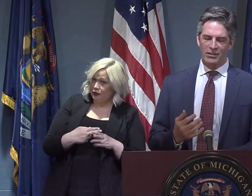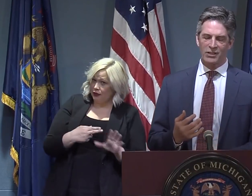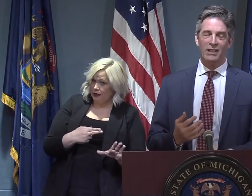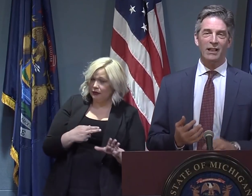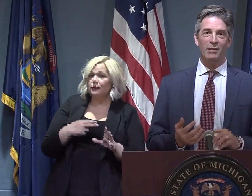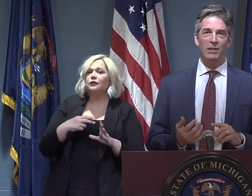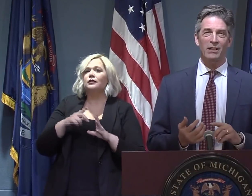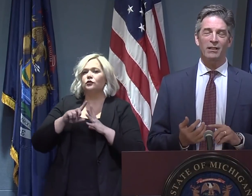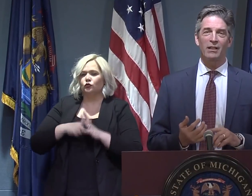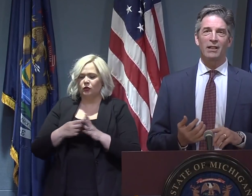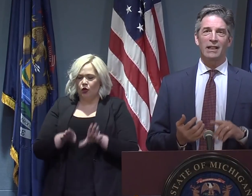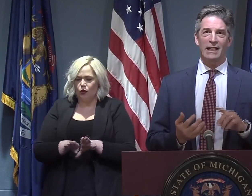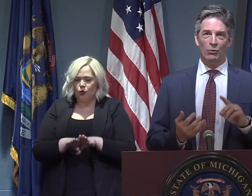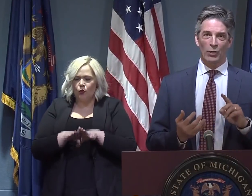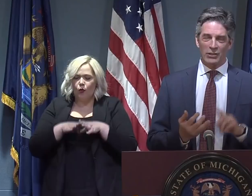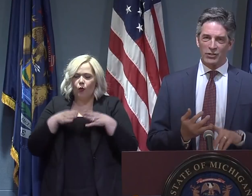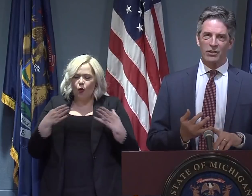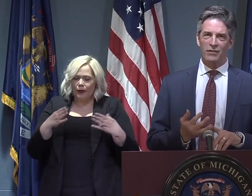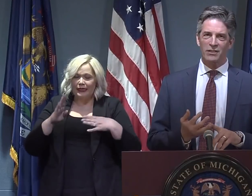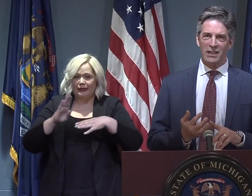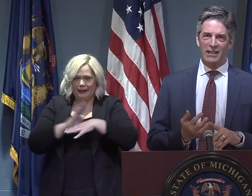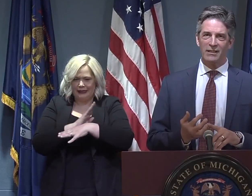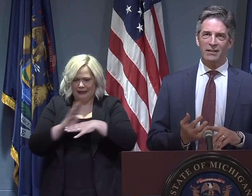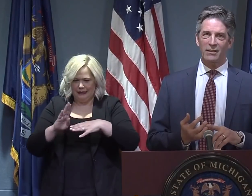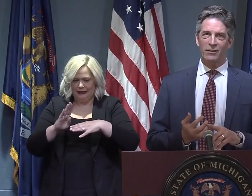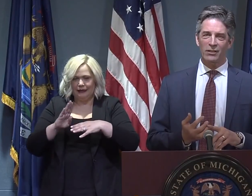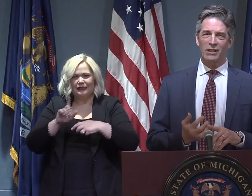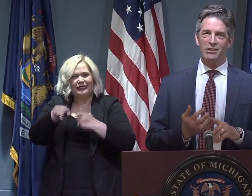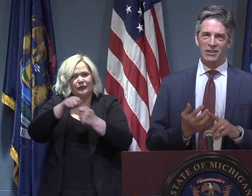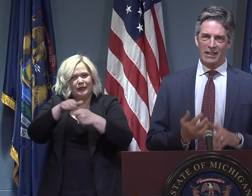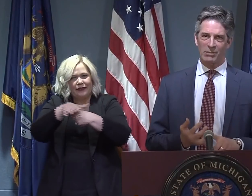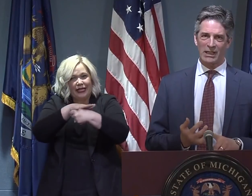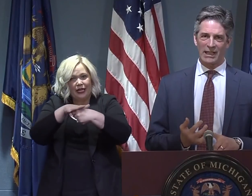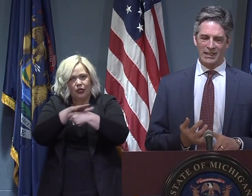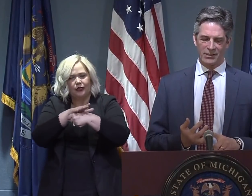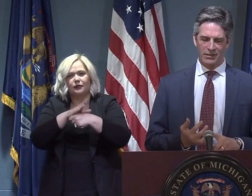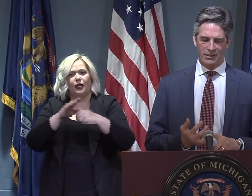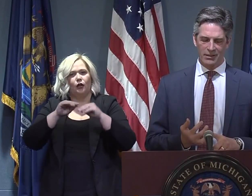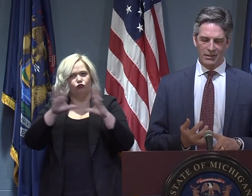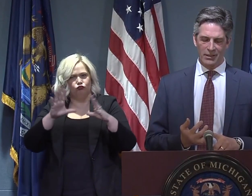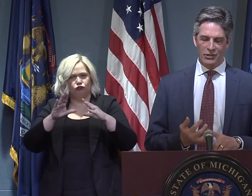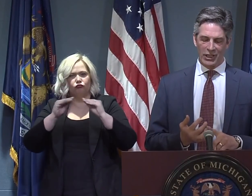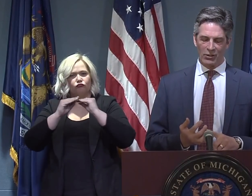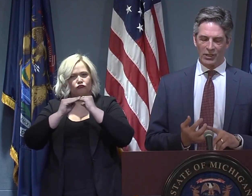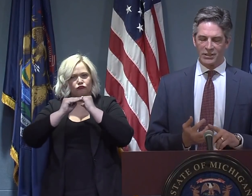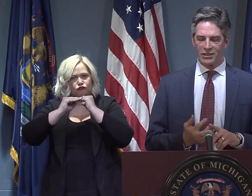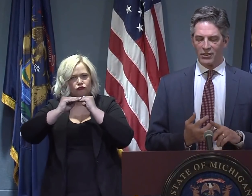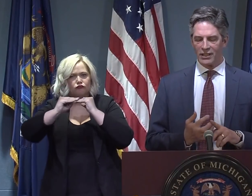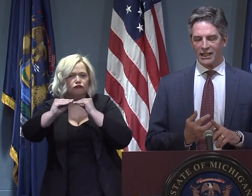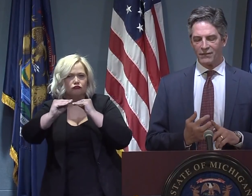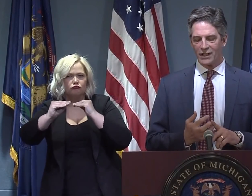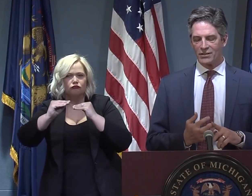SAFELY THROUGH THIS PANDEM PAN DEM. THE BASIC IDEA IS TO PHASE THE RESTART OF MICHIGAN'S ECONOMY IN